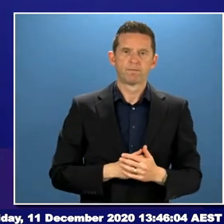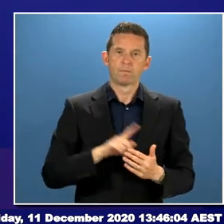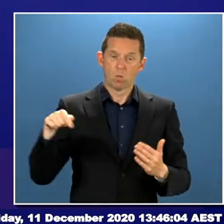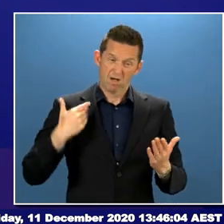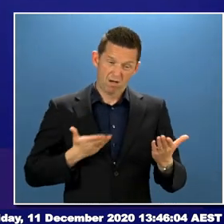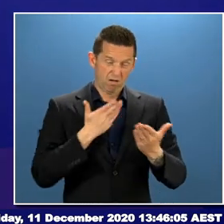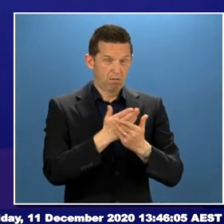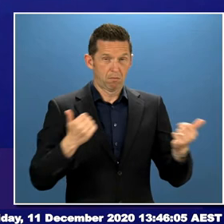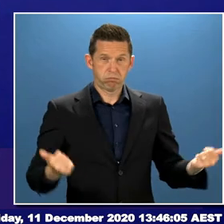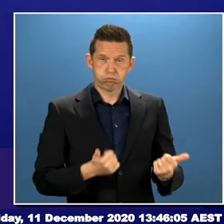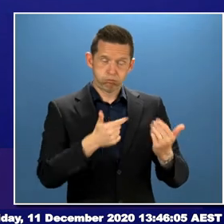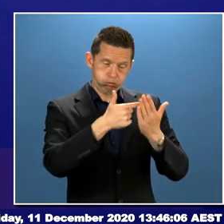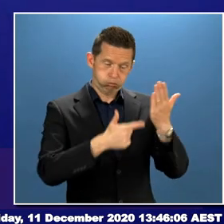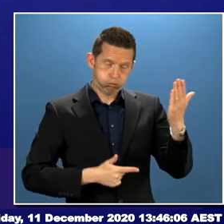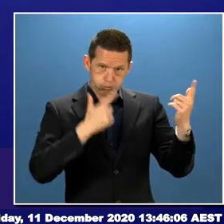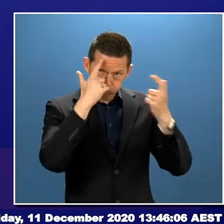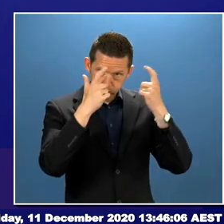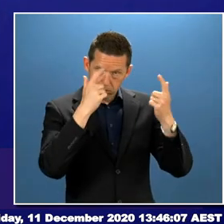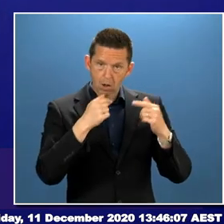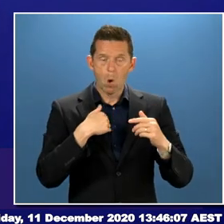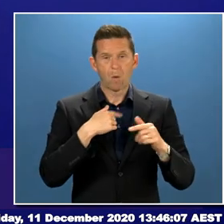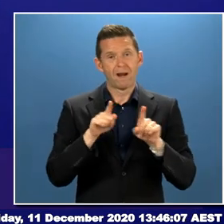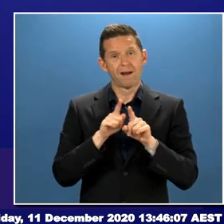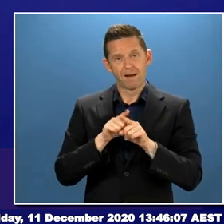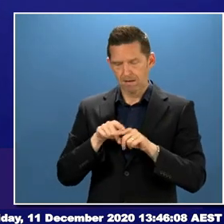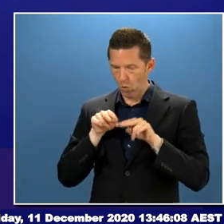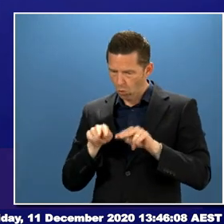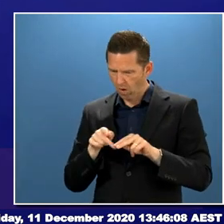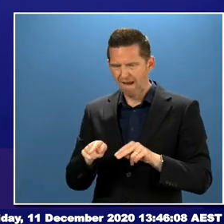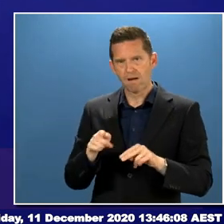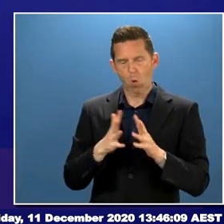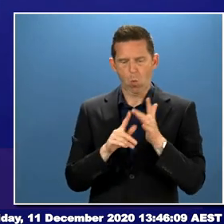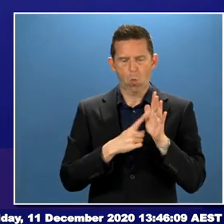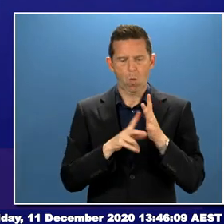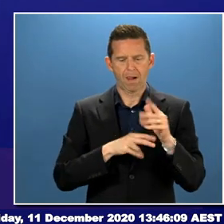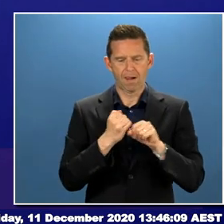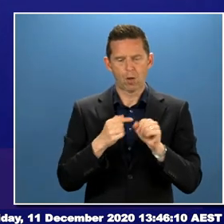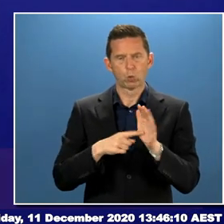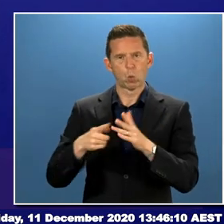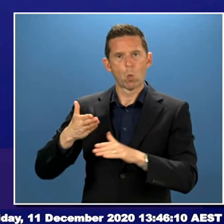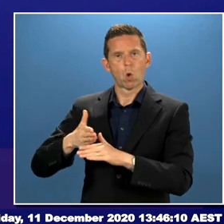We were taken to the Willing to Work Report which contains many, and many of which are not yet implemented.